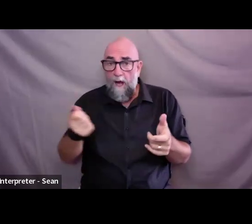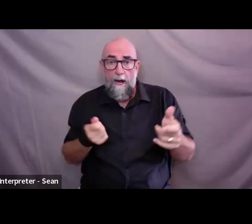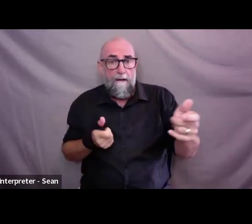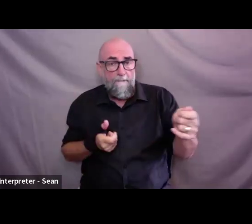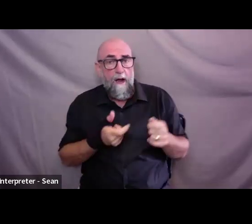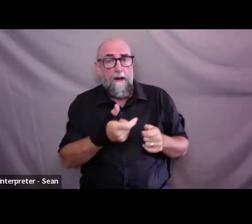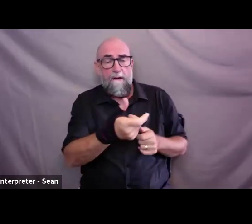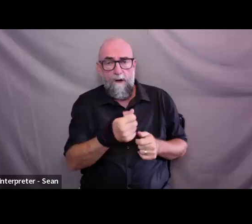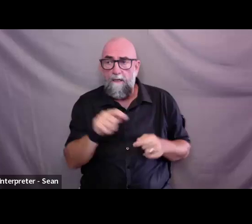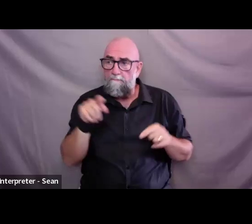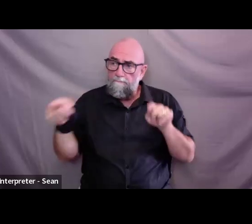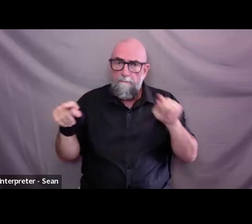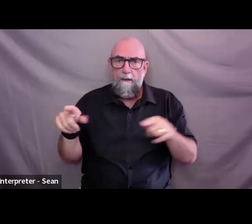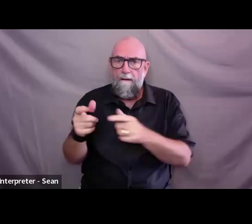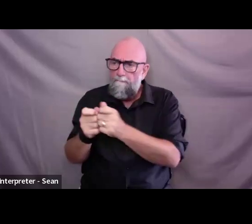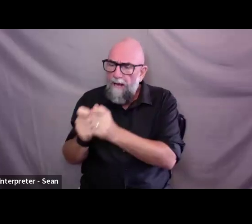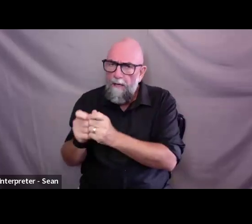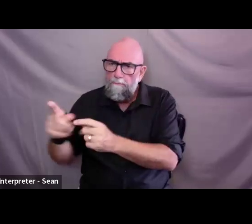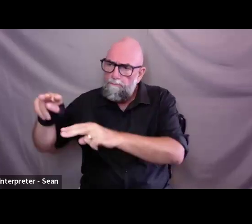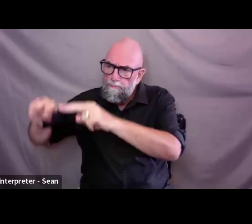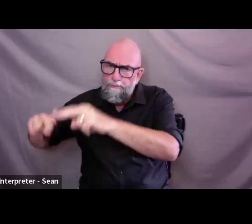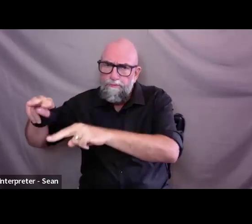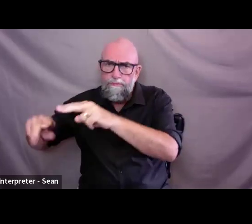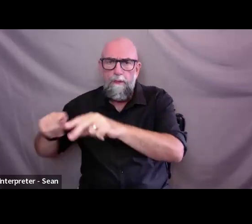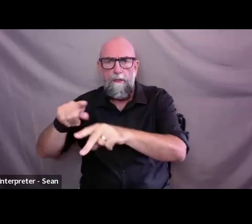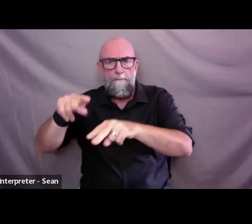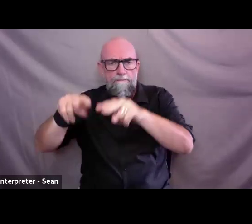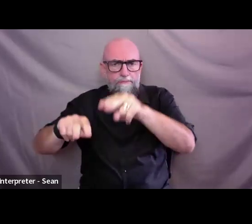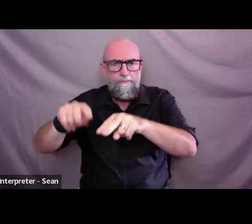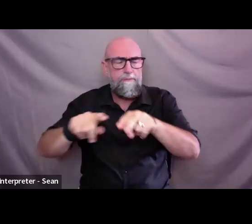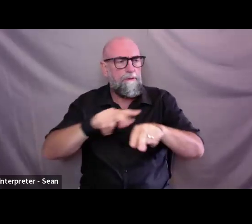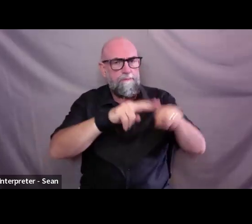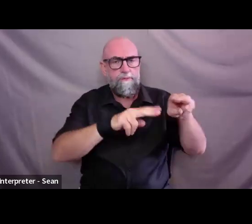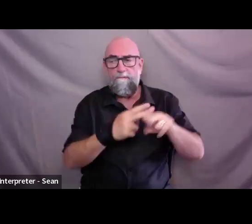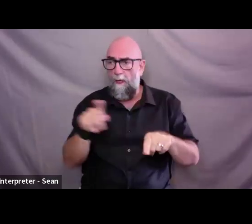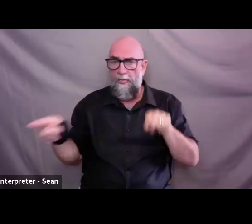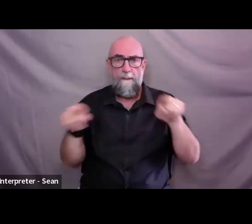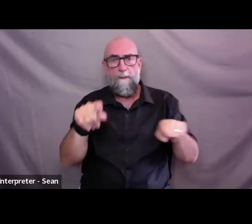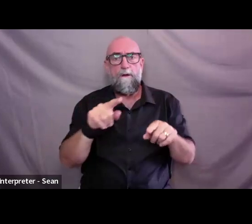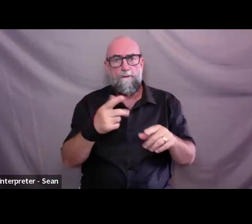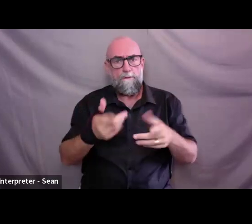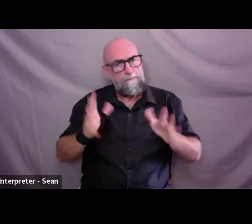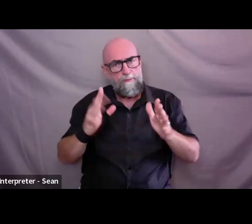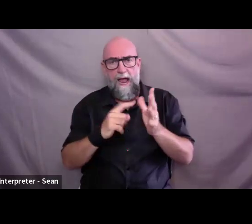Arvanitakis. I'd also like to introduce